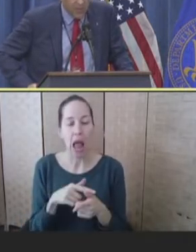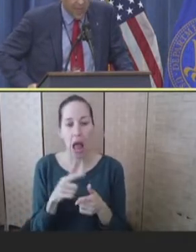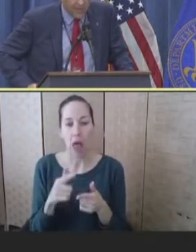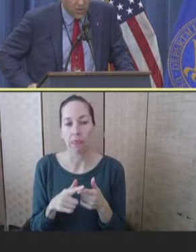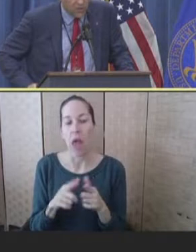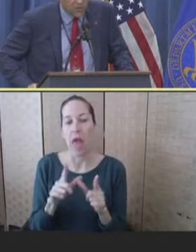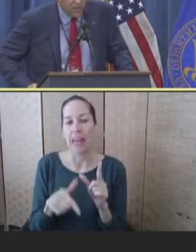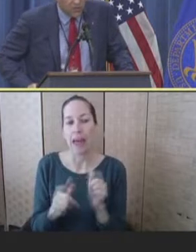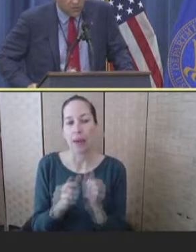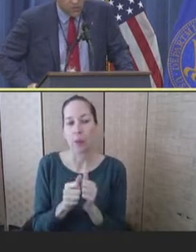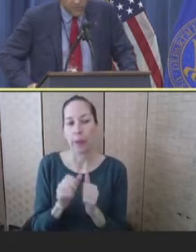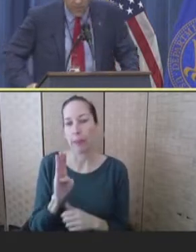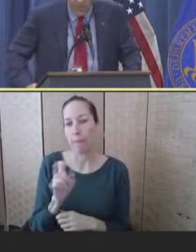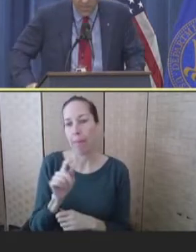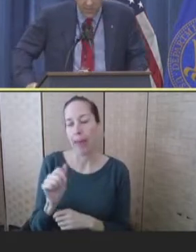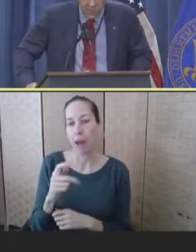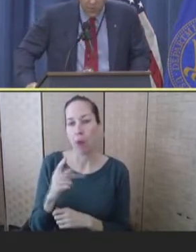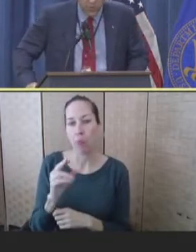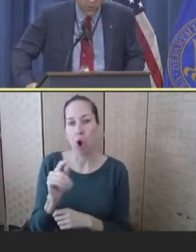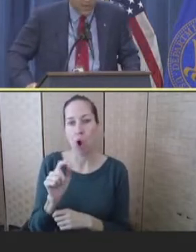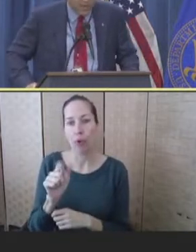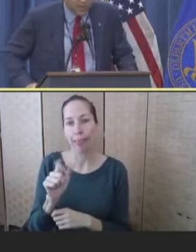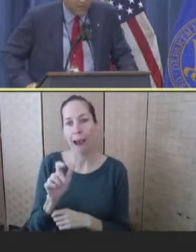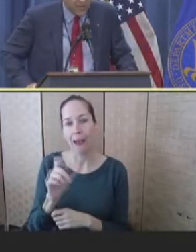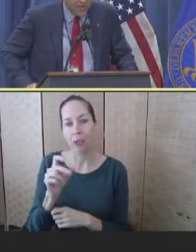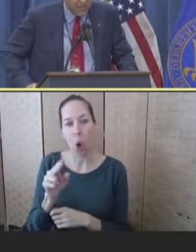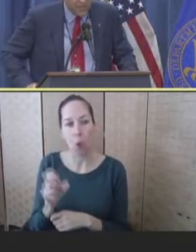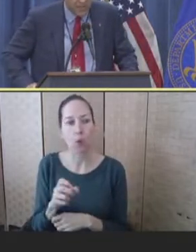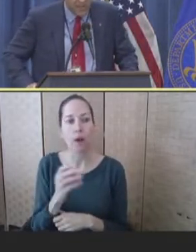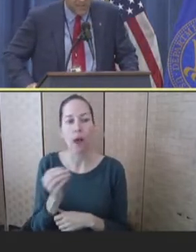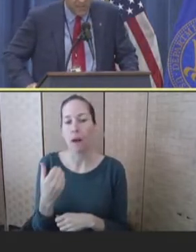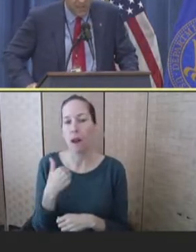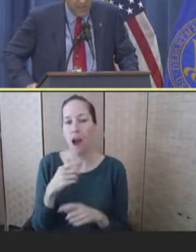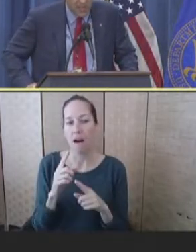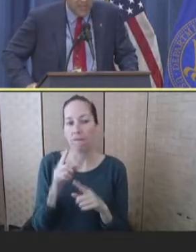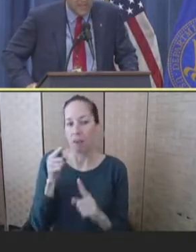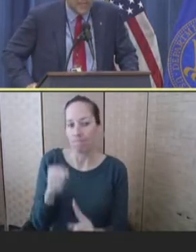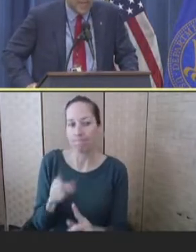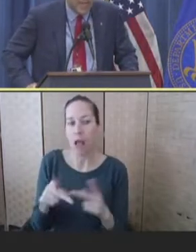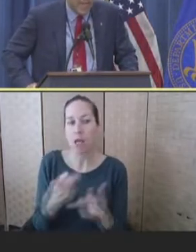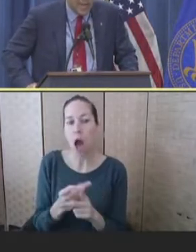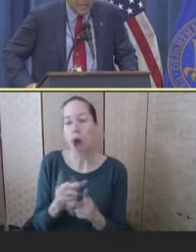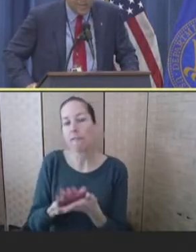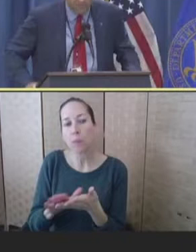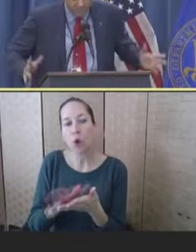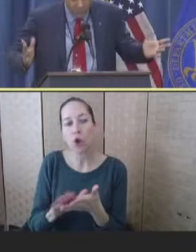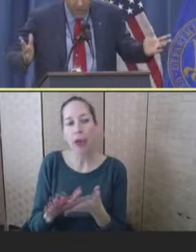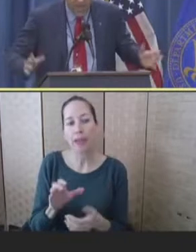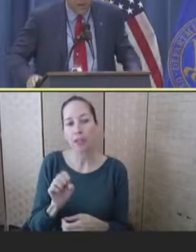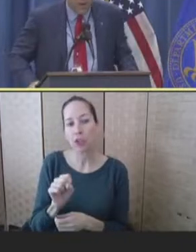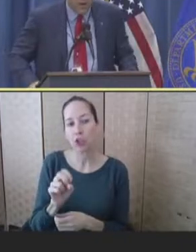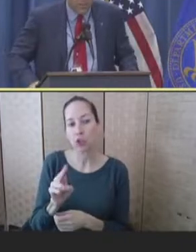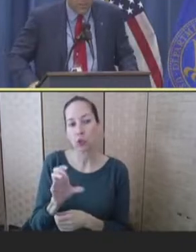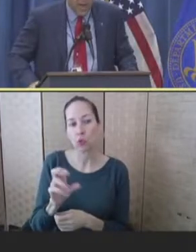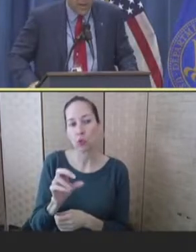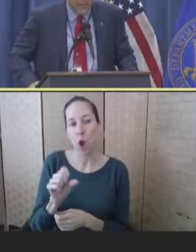They go through extensive sucrose gradient purification and safety testing. And then we had our products.